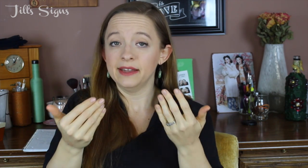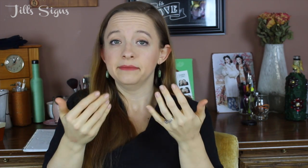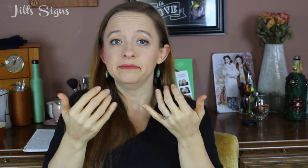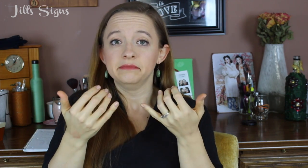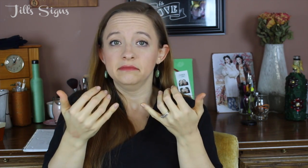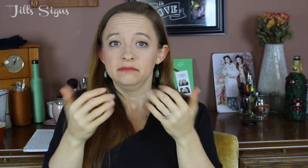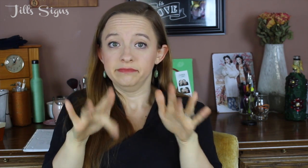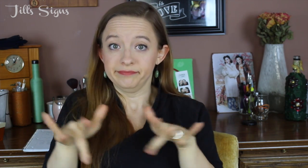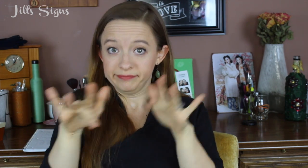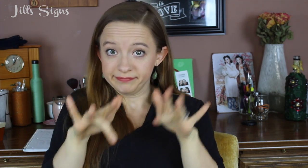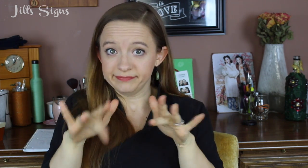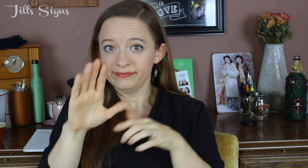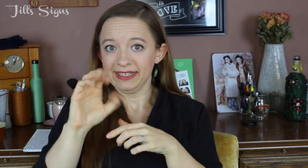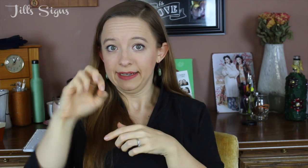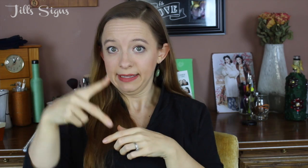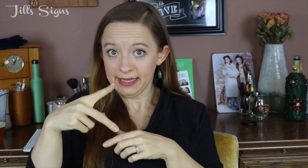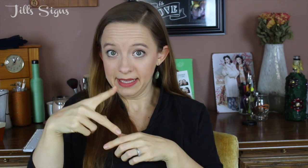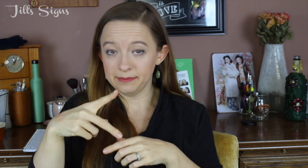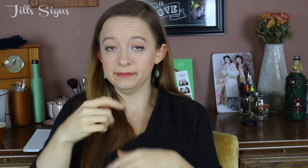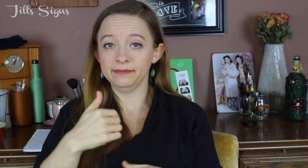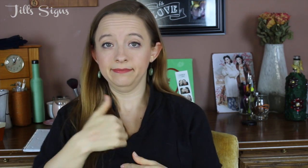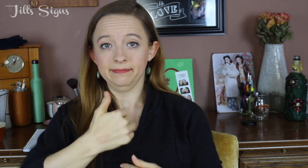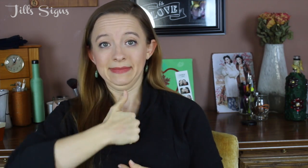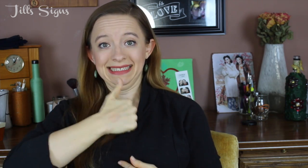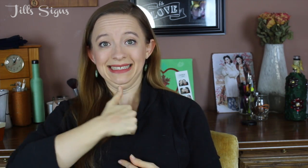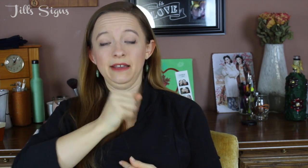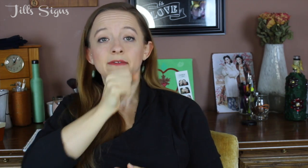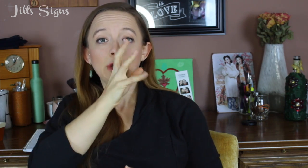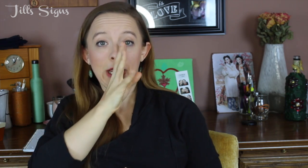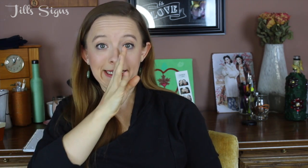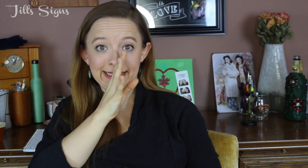So I'm gonna go ahead and have a clip of